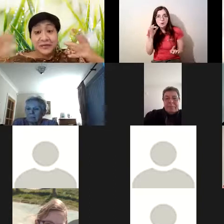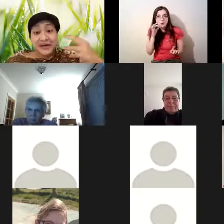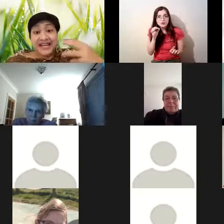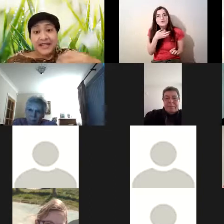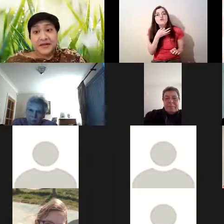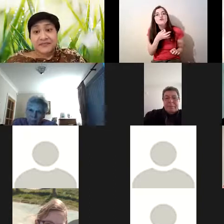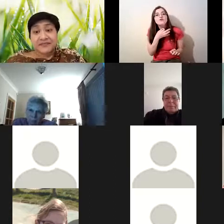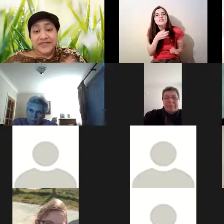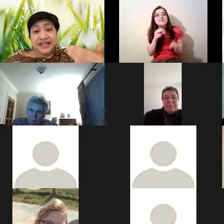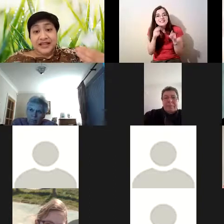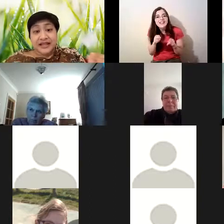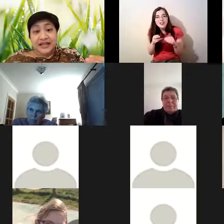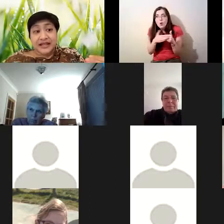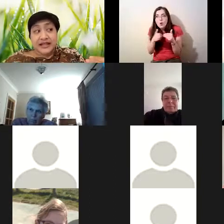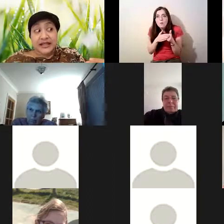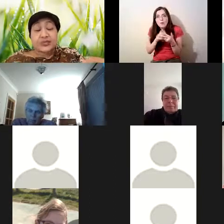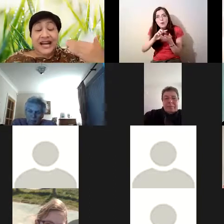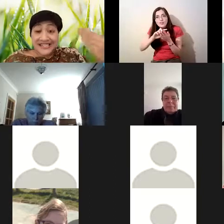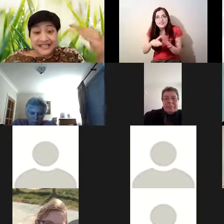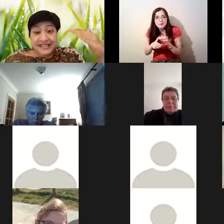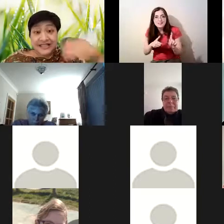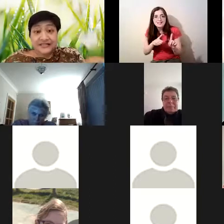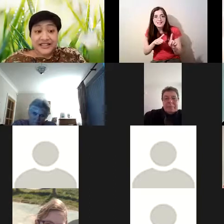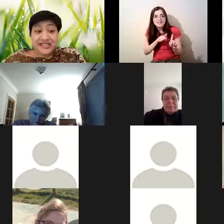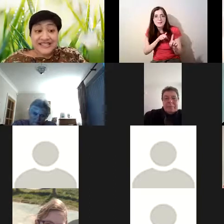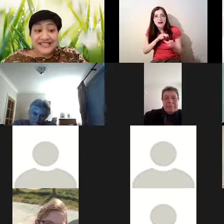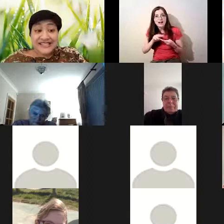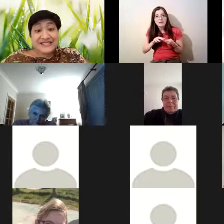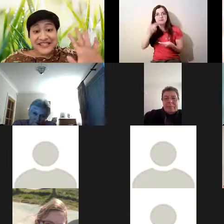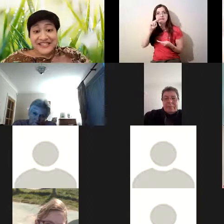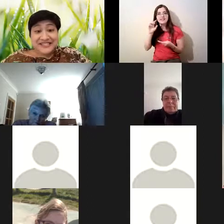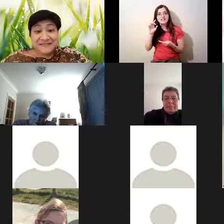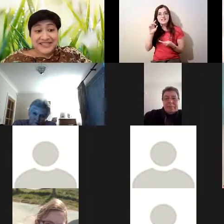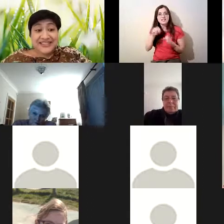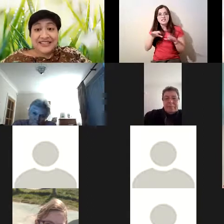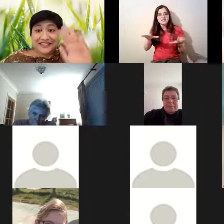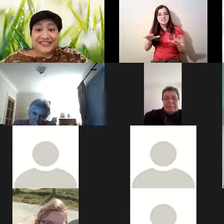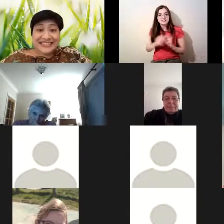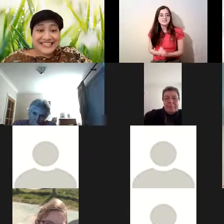by um a rise in infectious diseases so that's just something i wanted to say